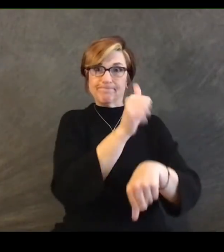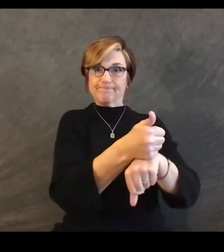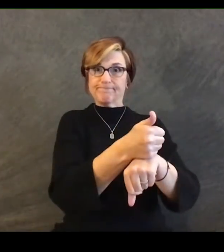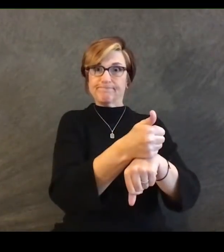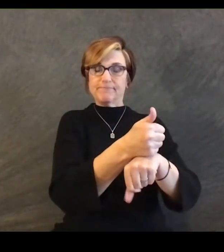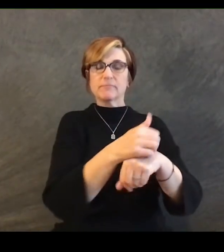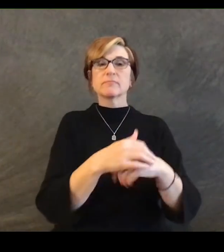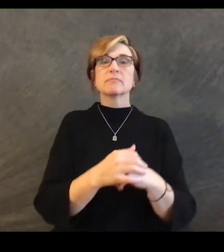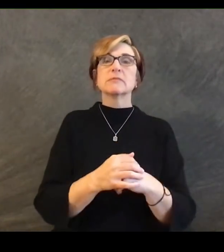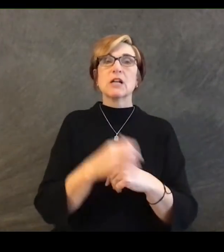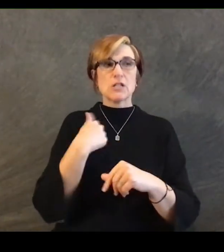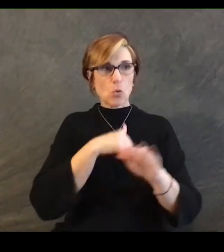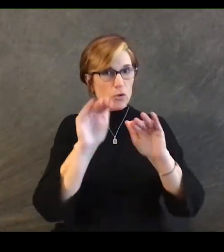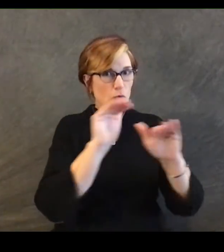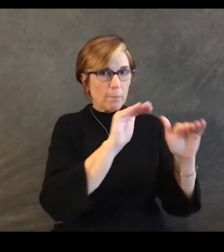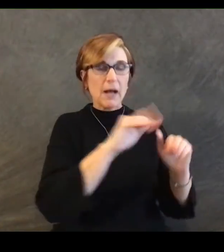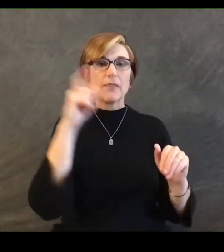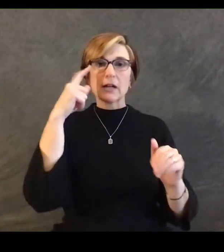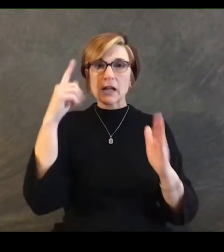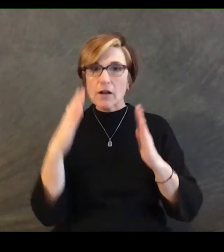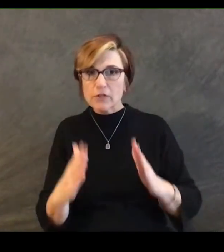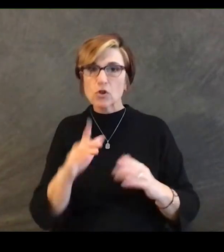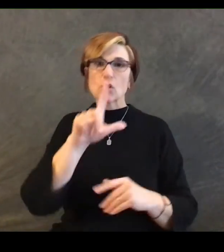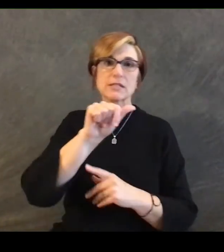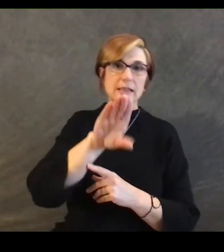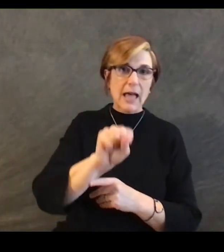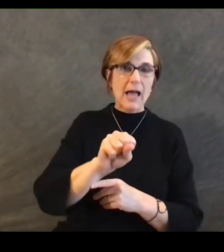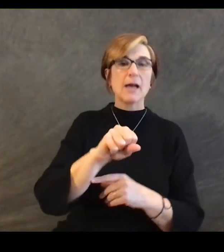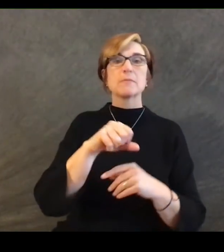every laboratory and hospital in the country it's imperative that you